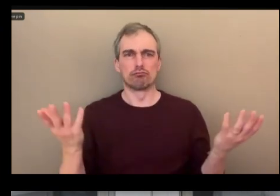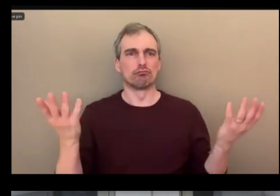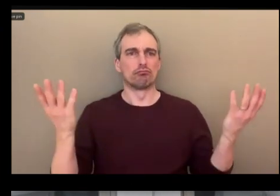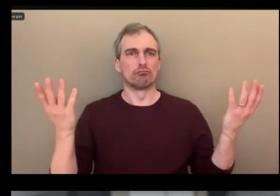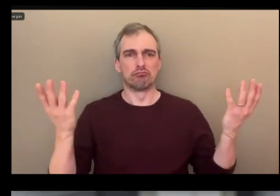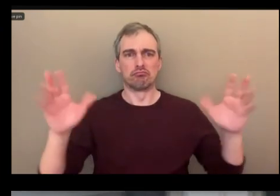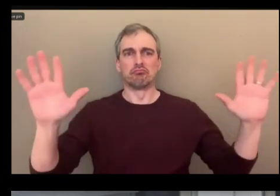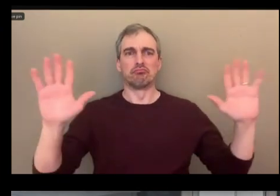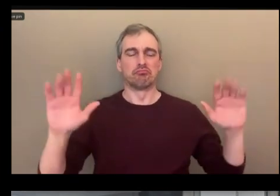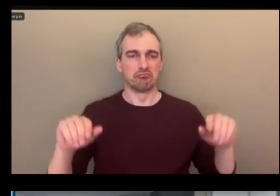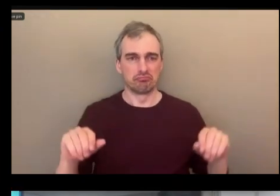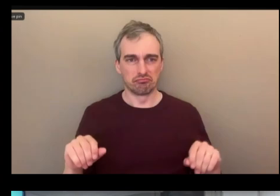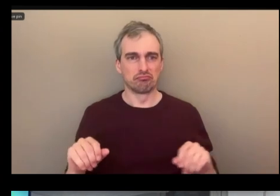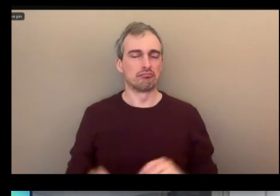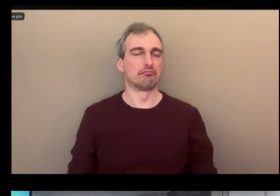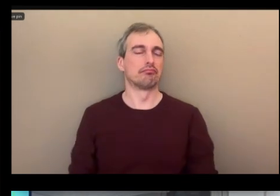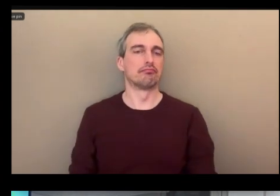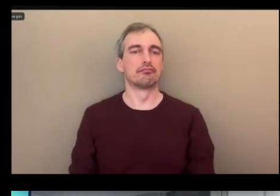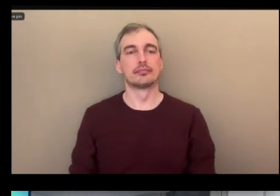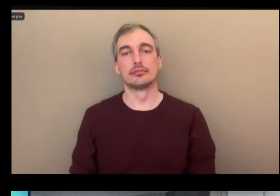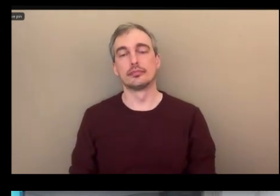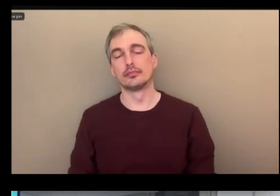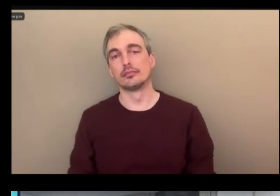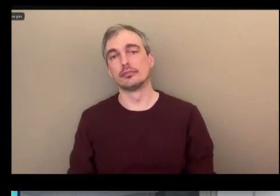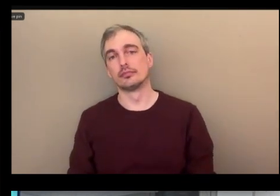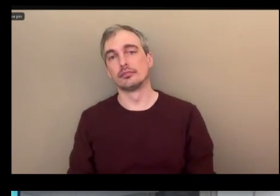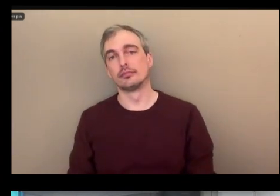All right. So who is the lab open to? I kind of said it. It's really open to everybody.